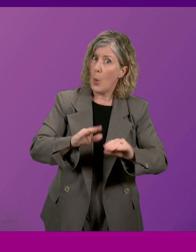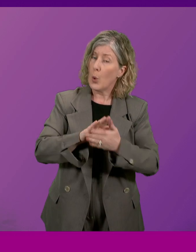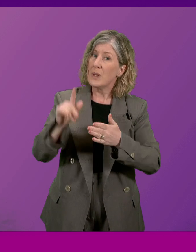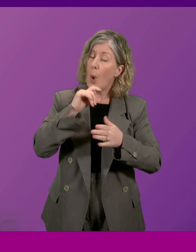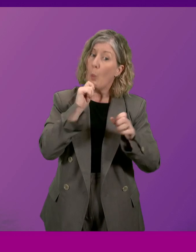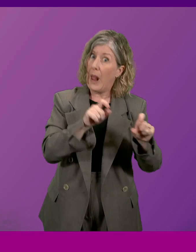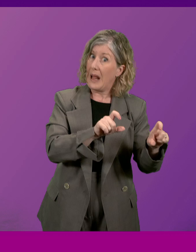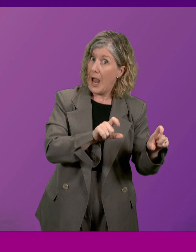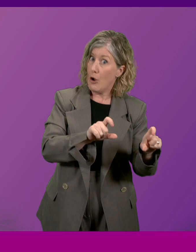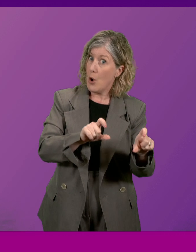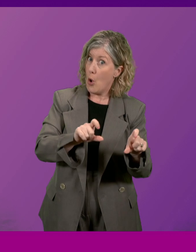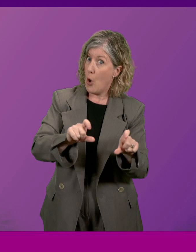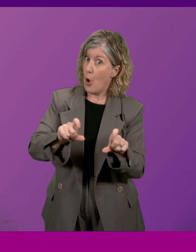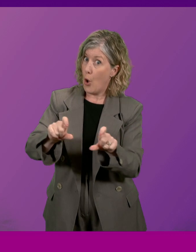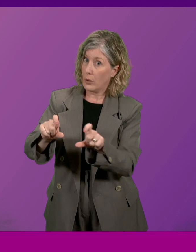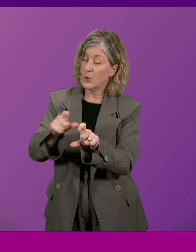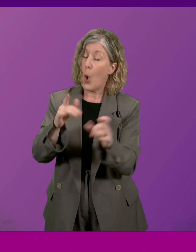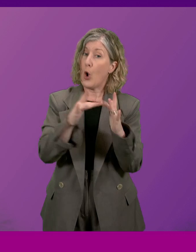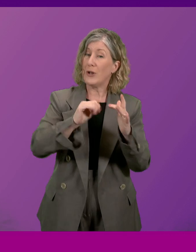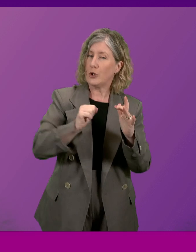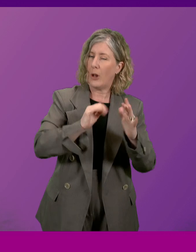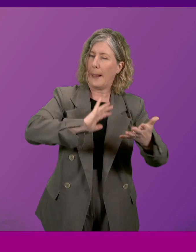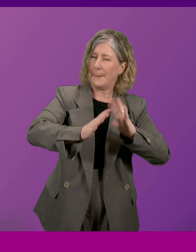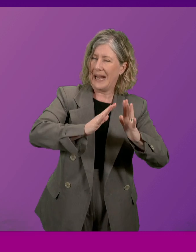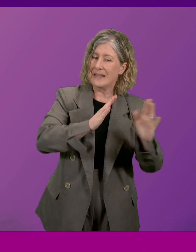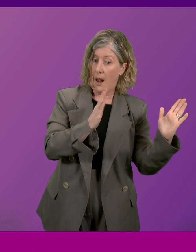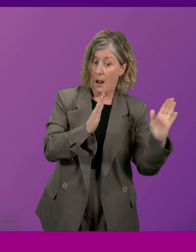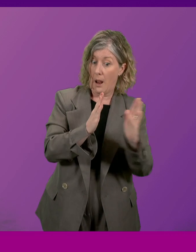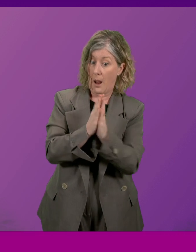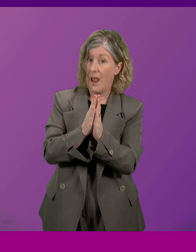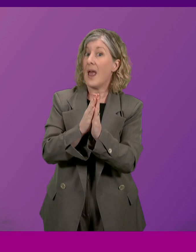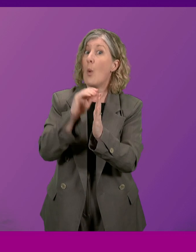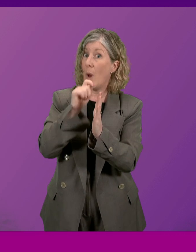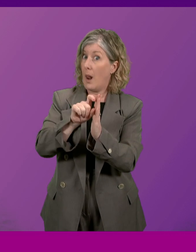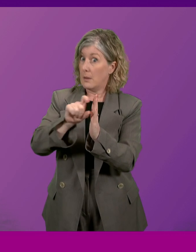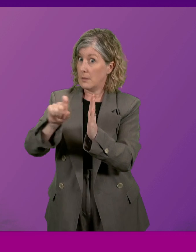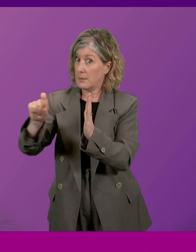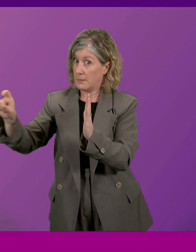disruption to the Contact Scotland BSL service as it is now operating?